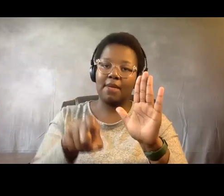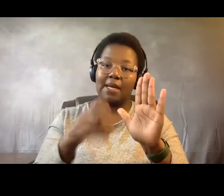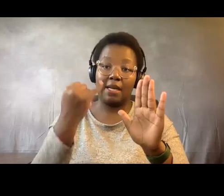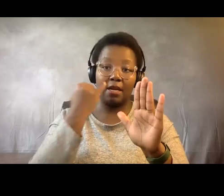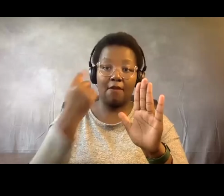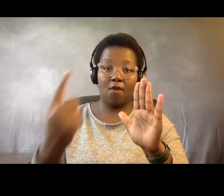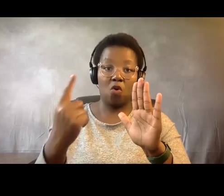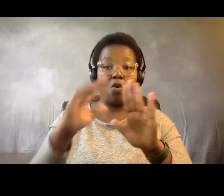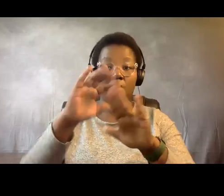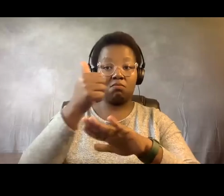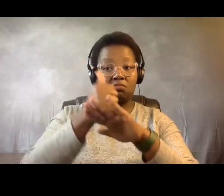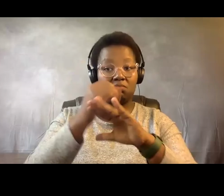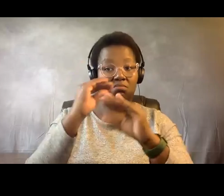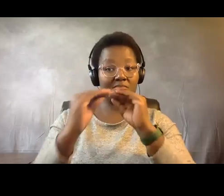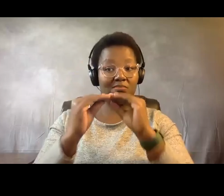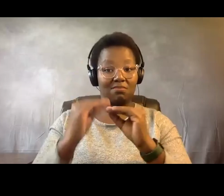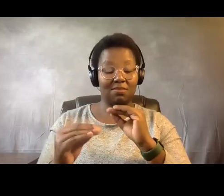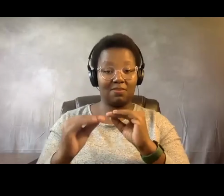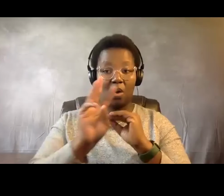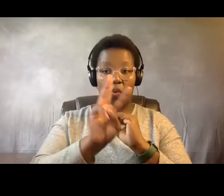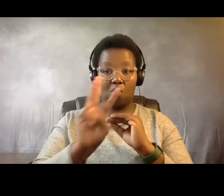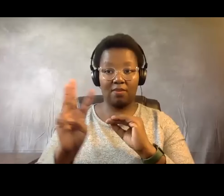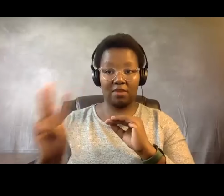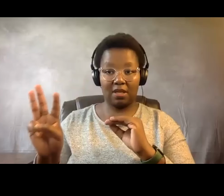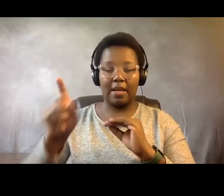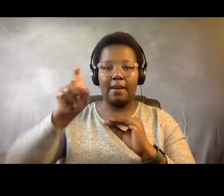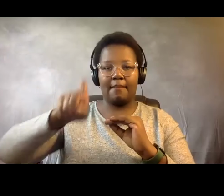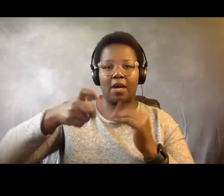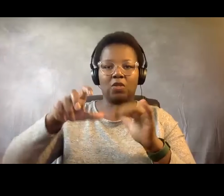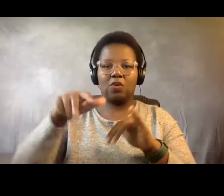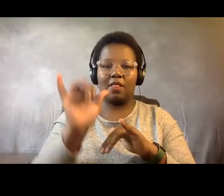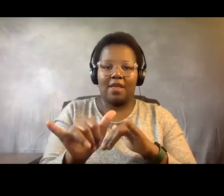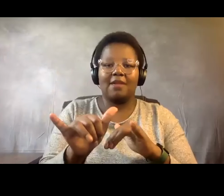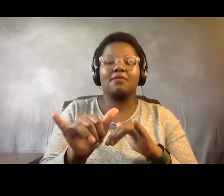that has a content management system and you need to enter such things, at some point you